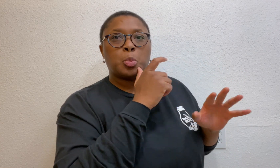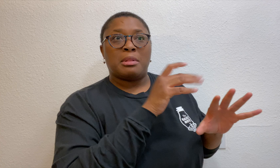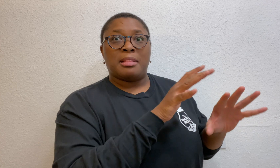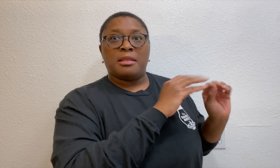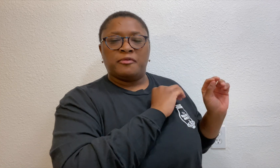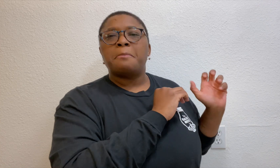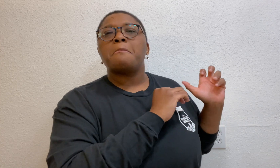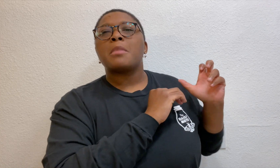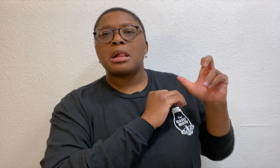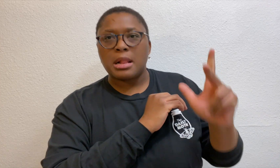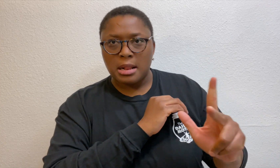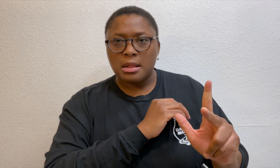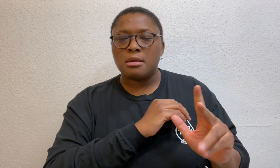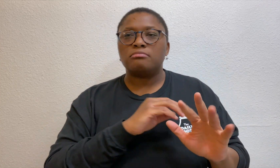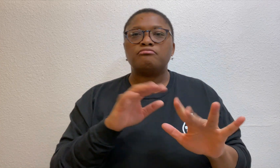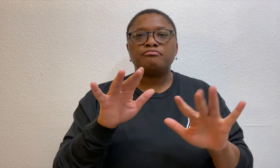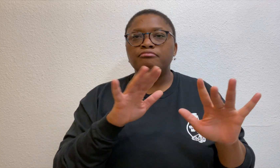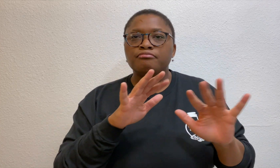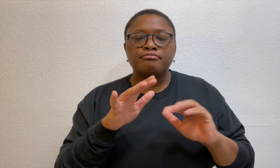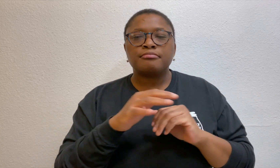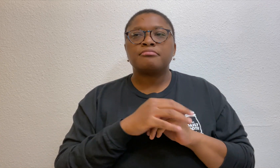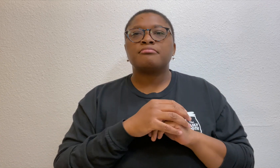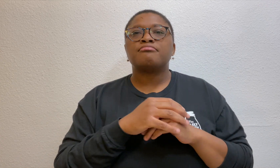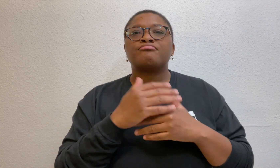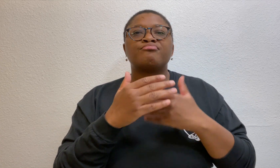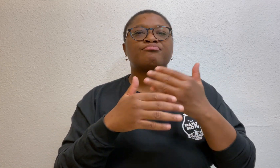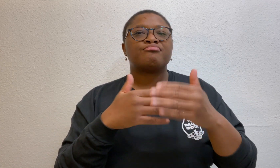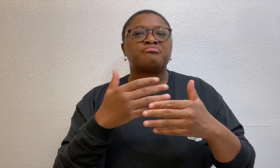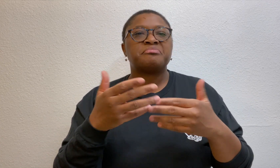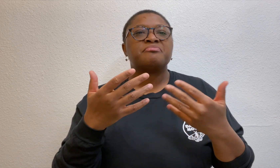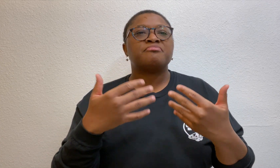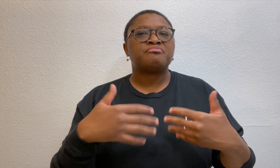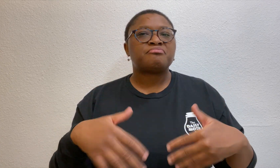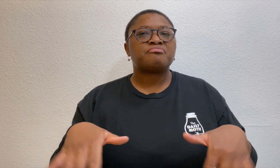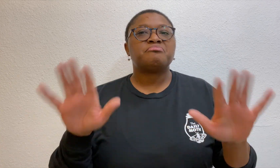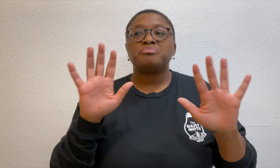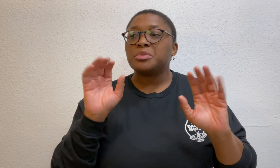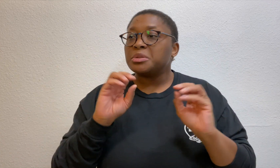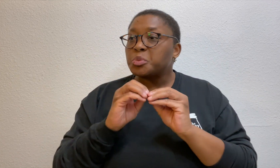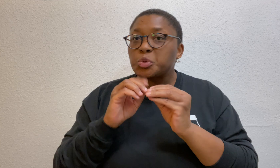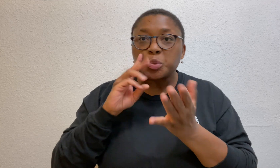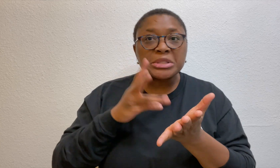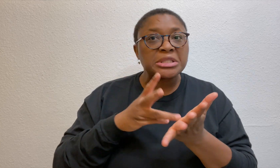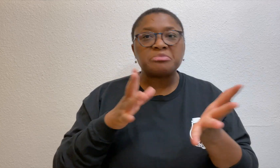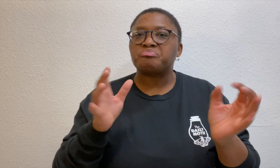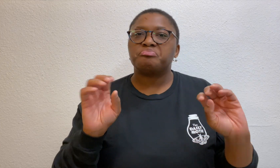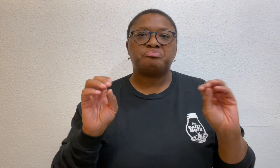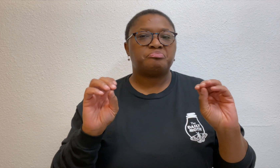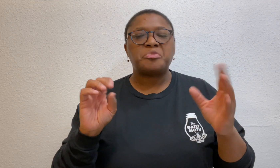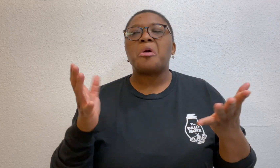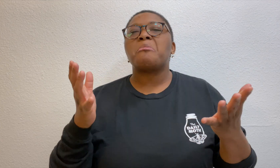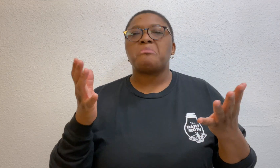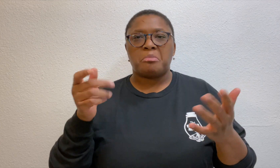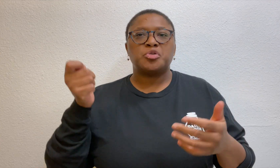there were two or three, came back. That wrapped up the day. The court asked for more witnesses and